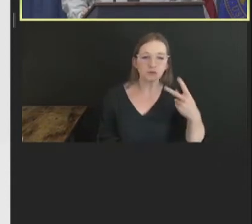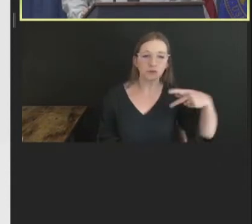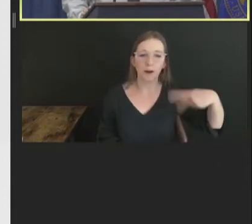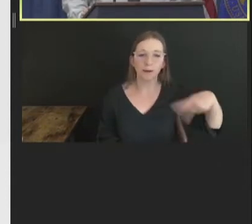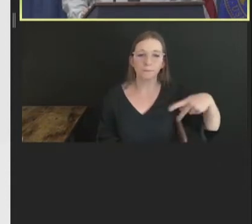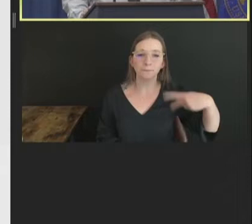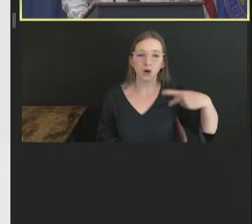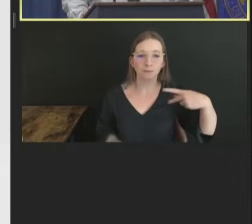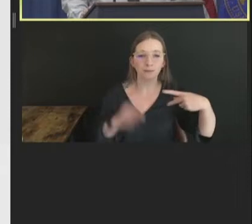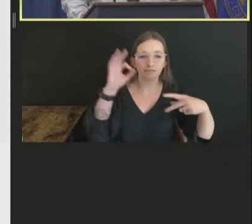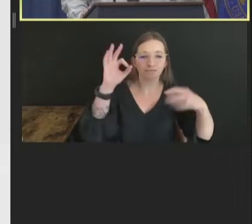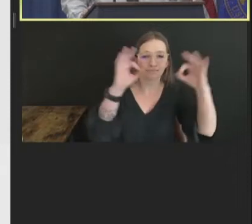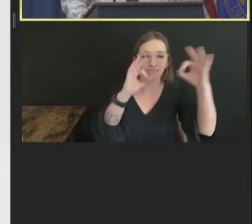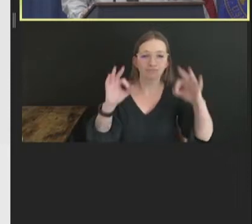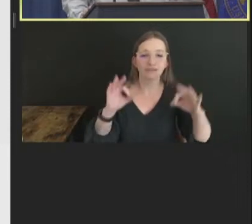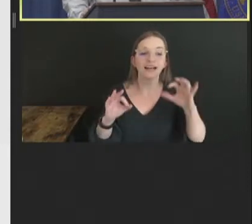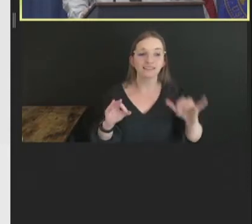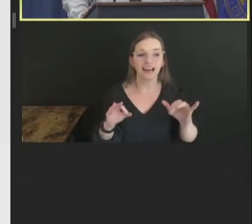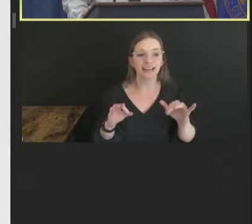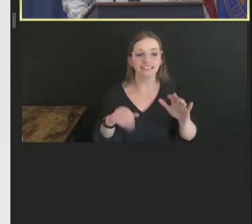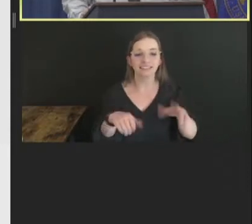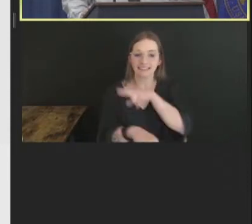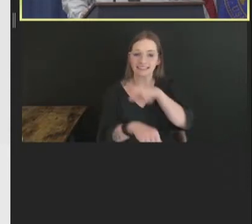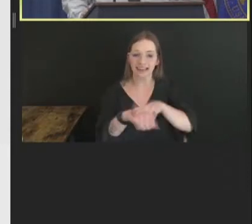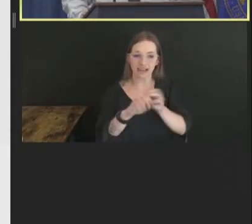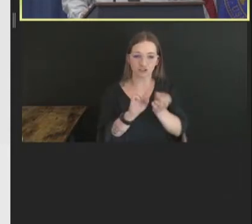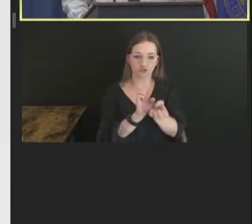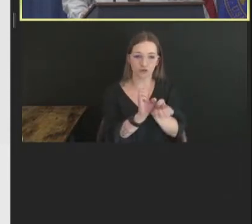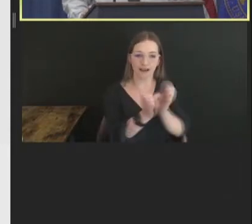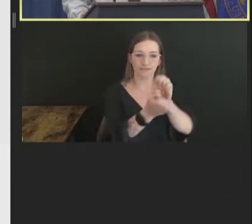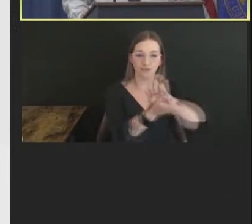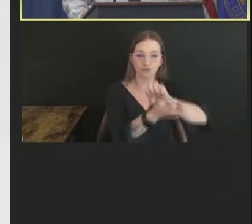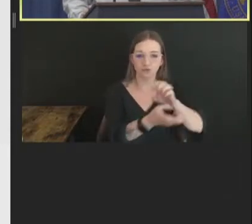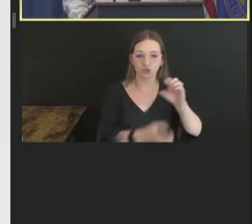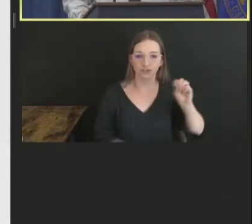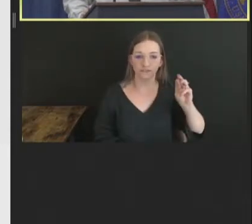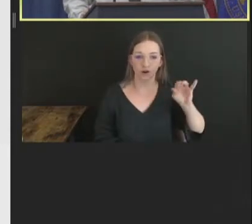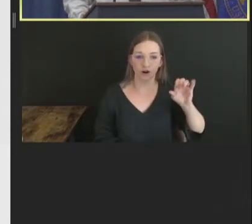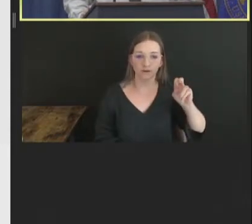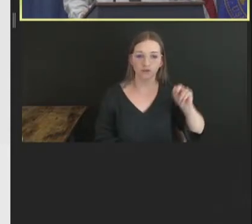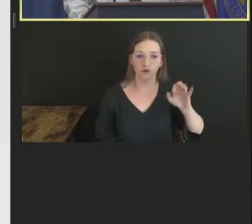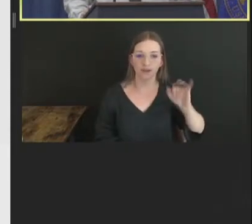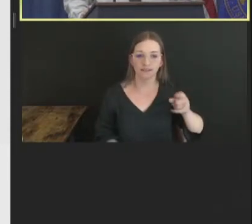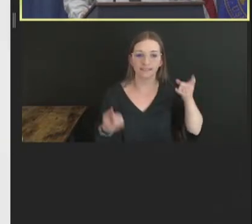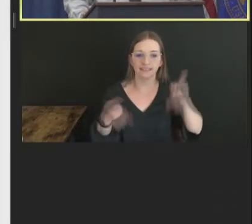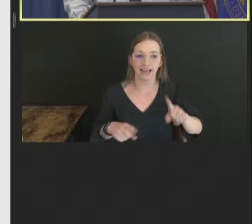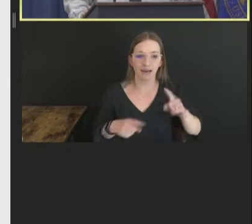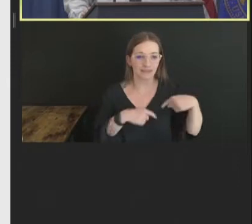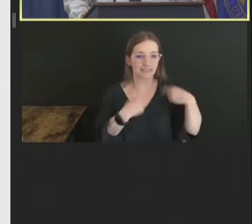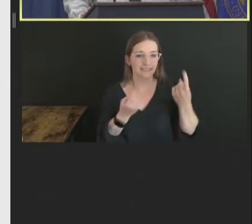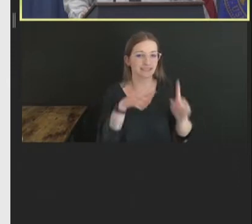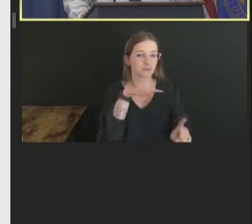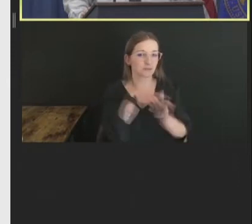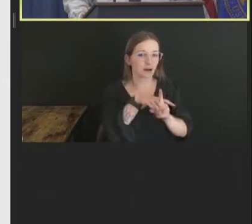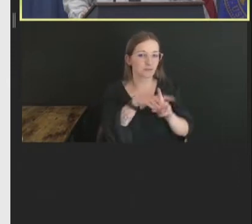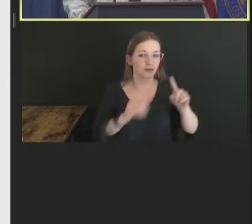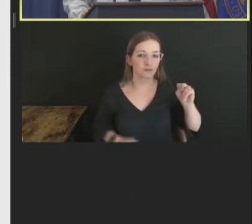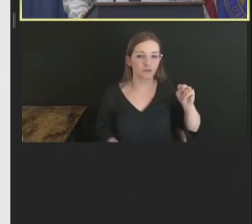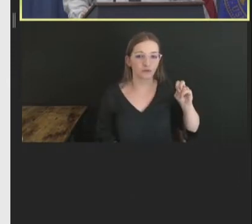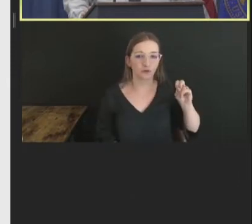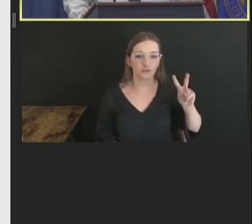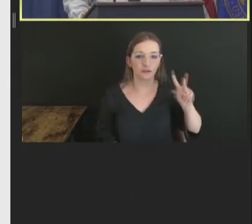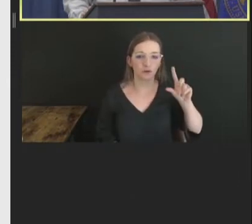Omicron that has happened since it entered the population in late November of 2020 -- of 2021,